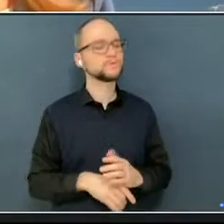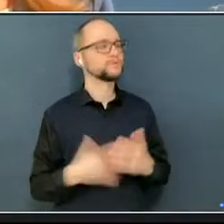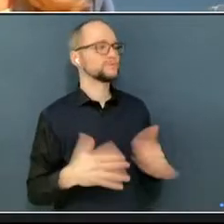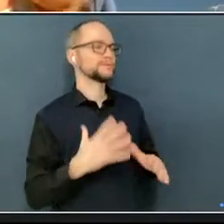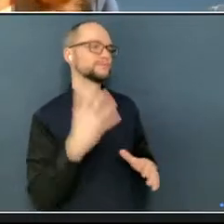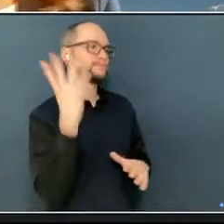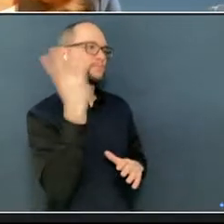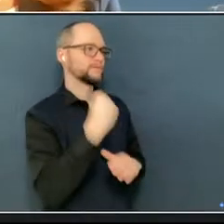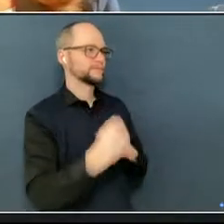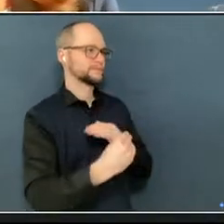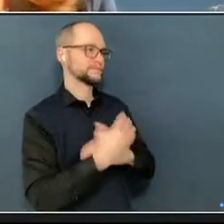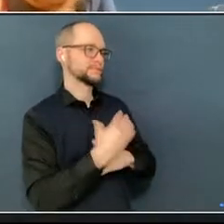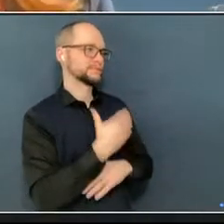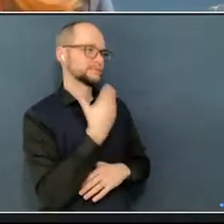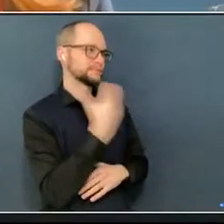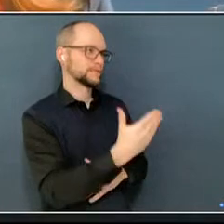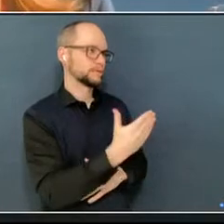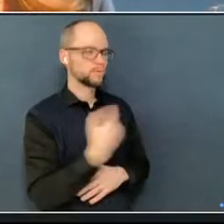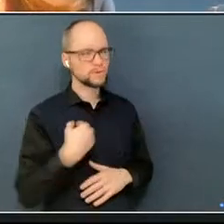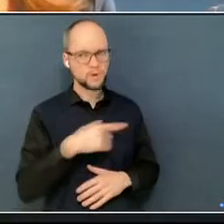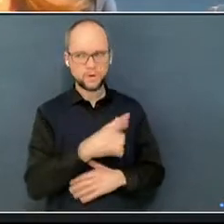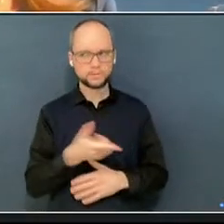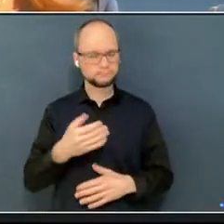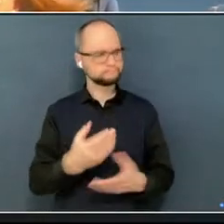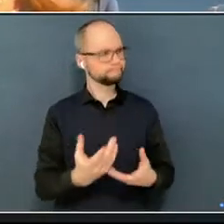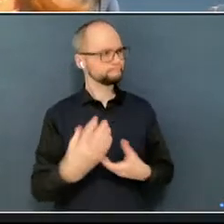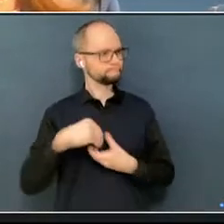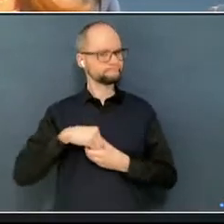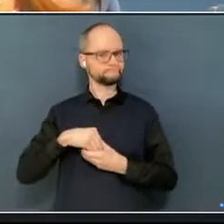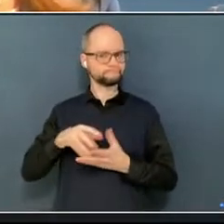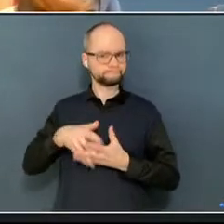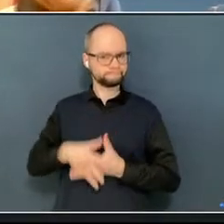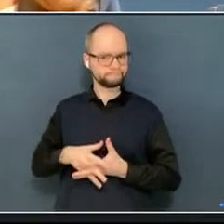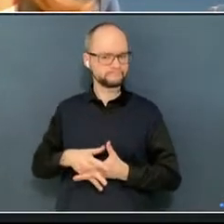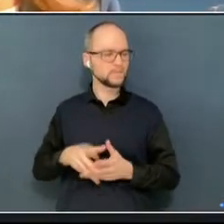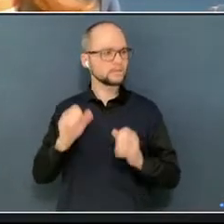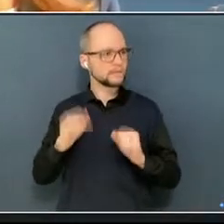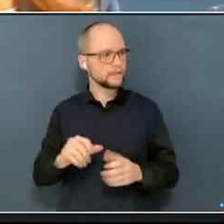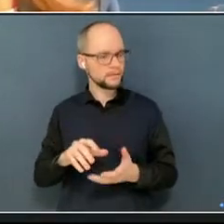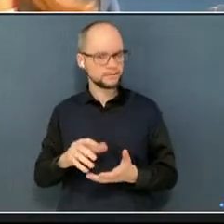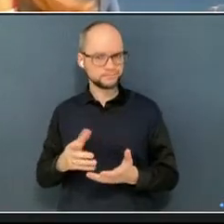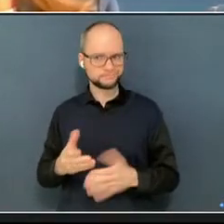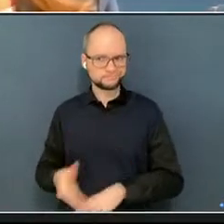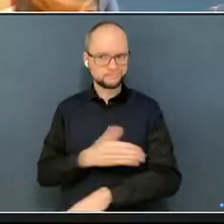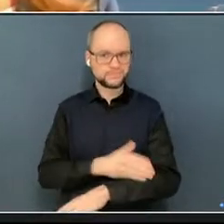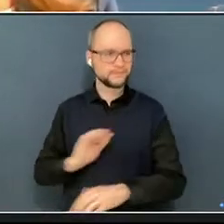be curious and continue to learn throughout our lives. I think that's important for young people,